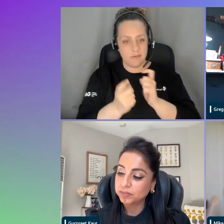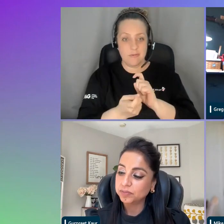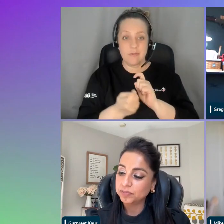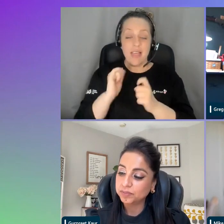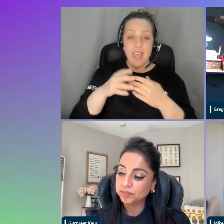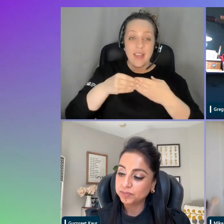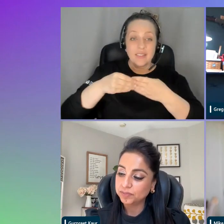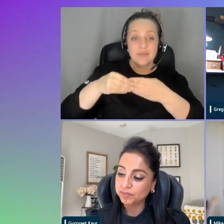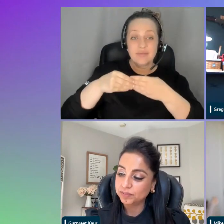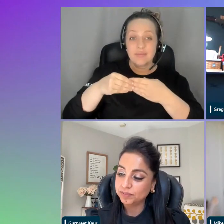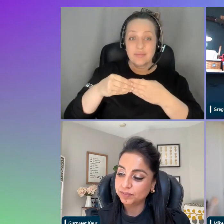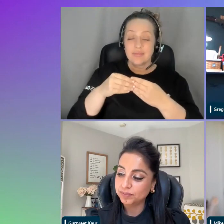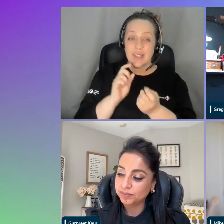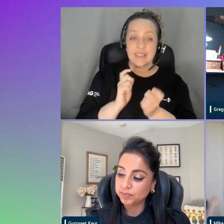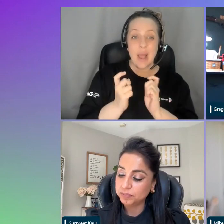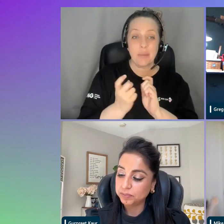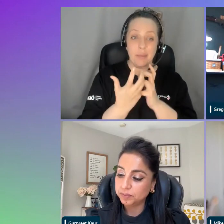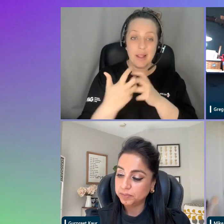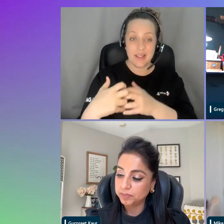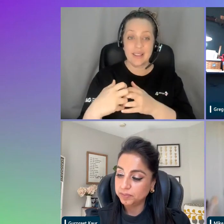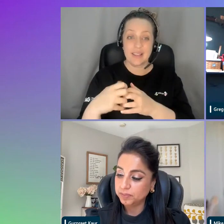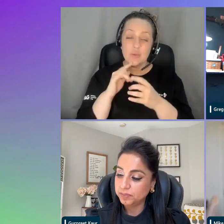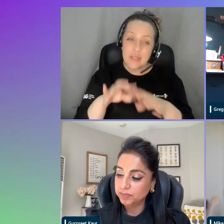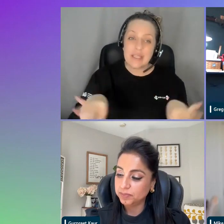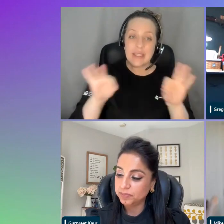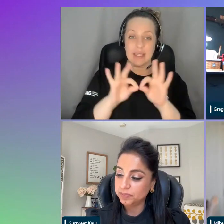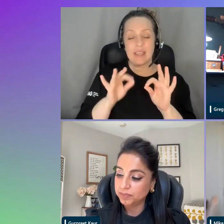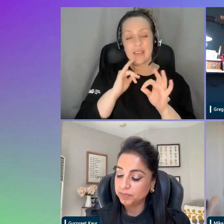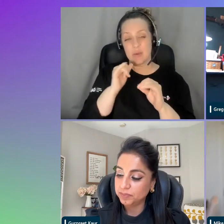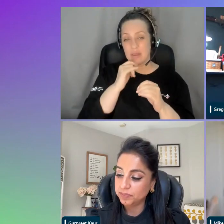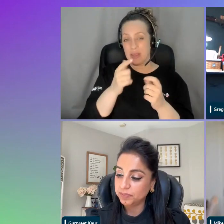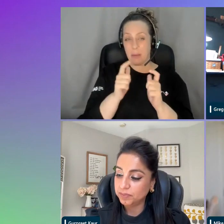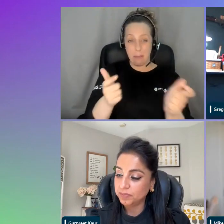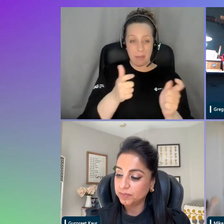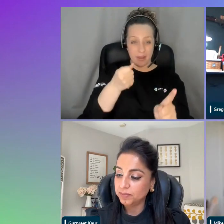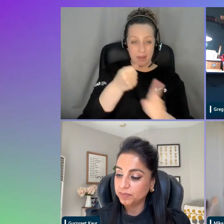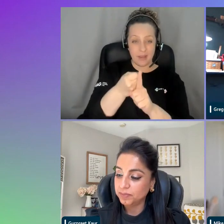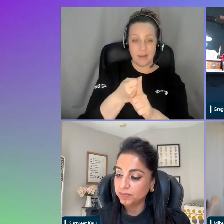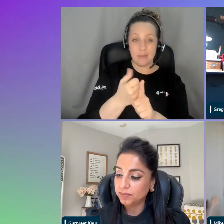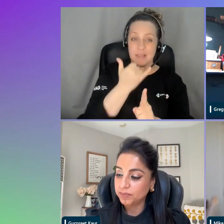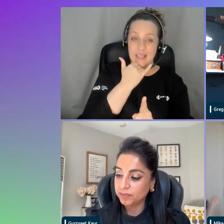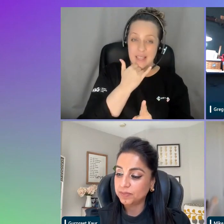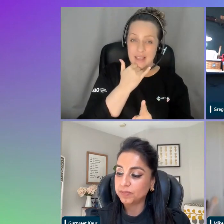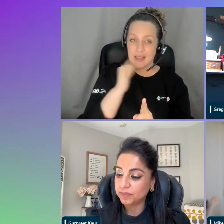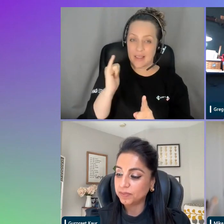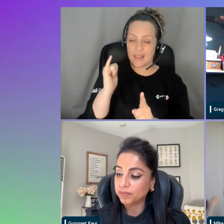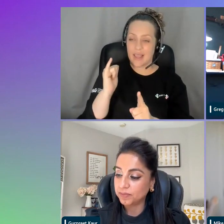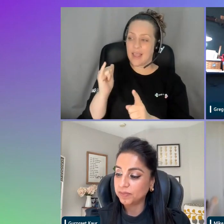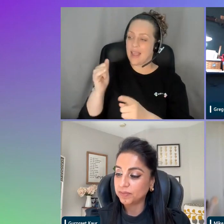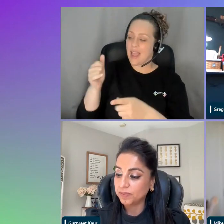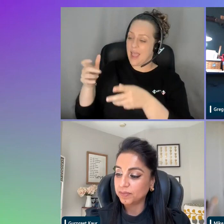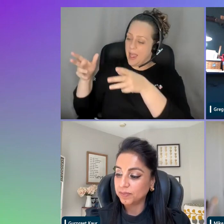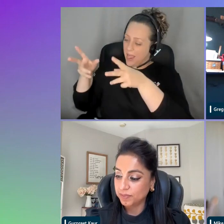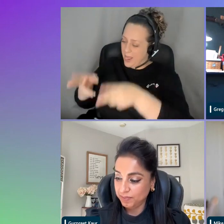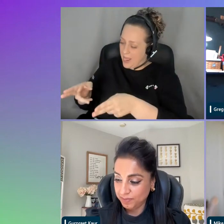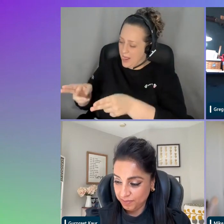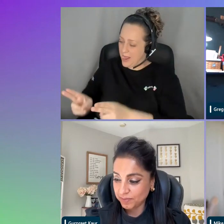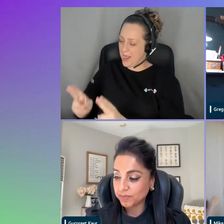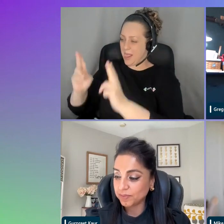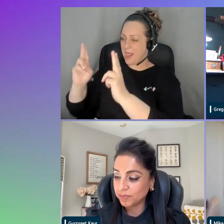adaptability, as I've learned, has been really key. I think the big mistake was trying to take the cookie cutter from the first role and say, oh, it's just going to be like this. I'll just